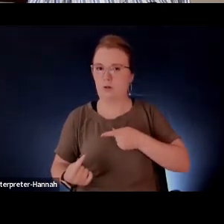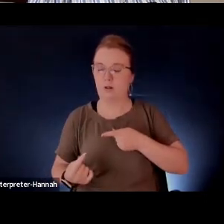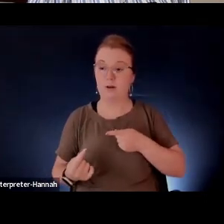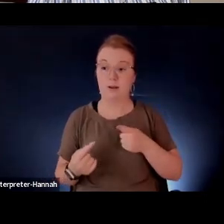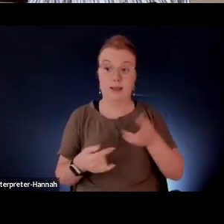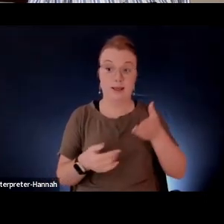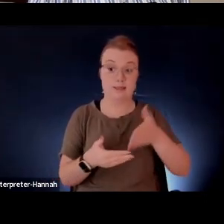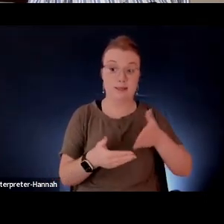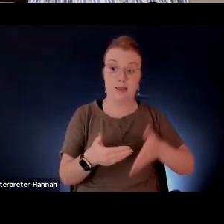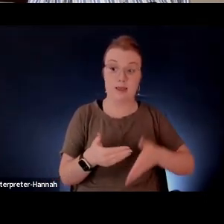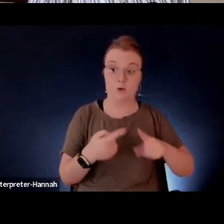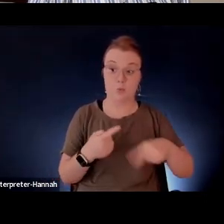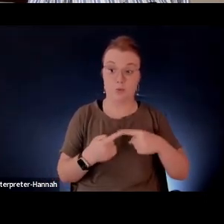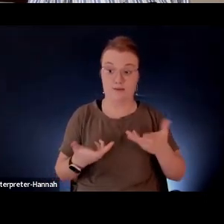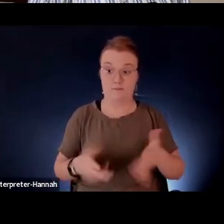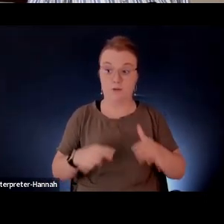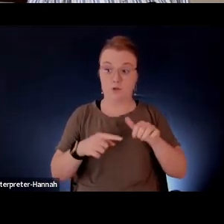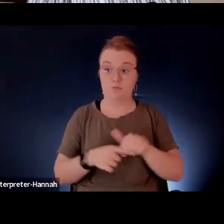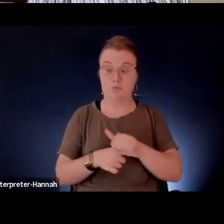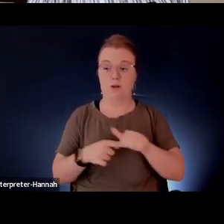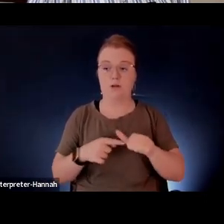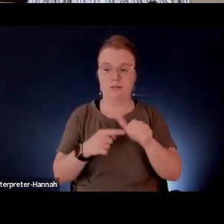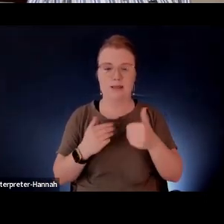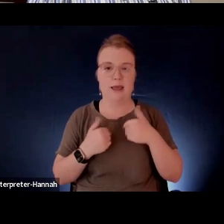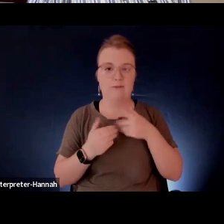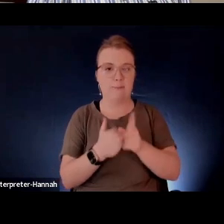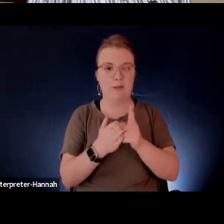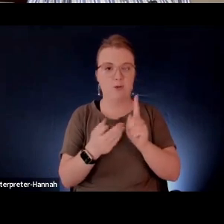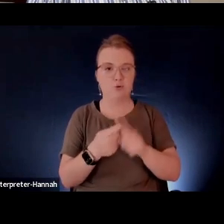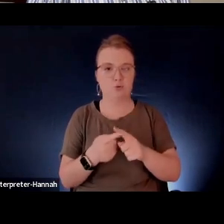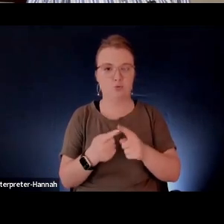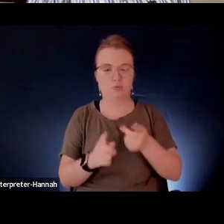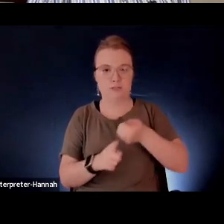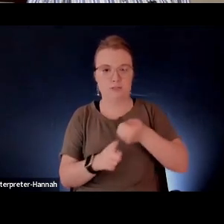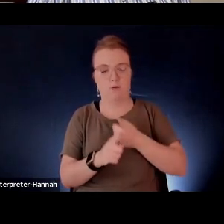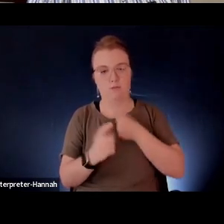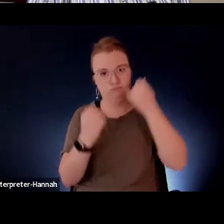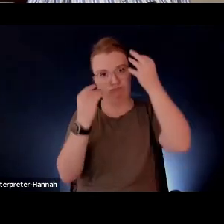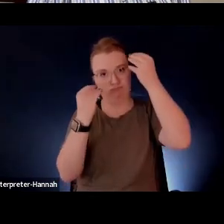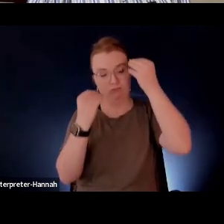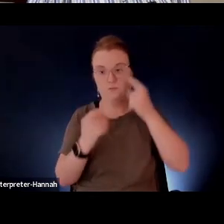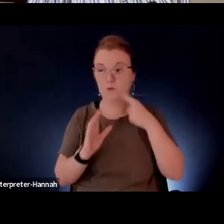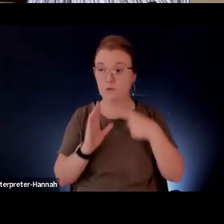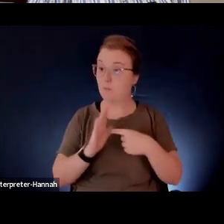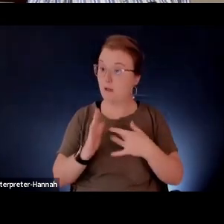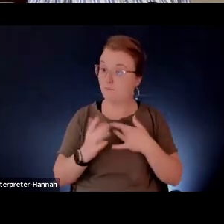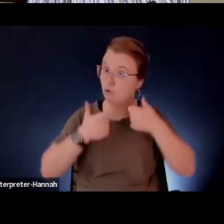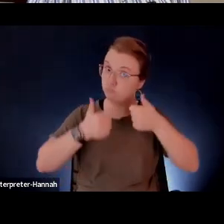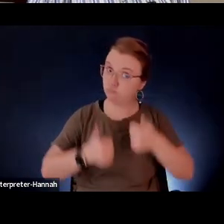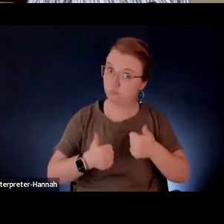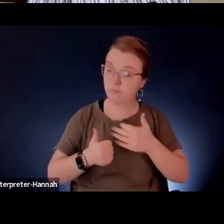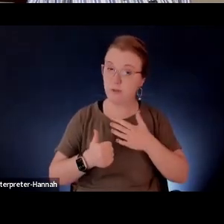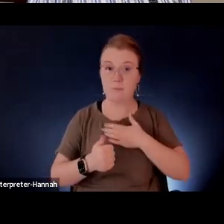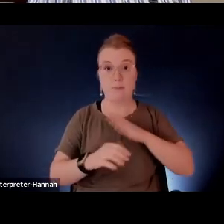they also have a minute to self-reflect. For example, I feel great about my playing and my musical accomplishments this week,